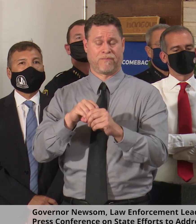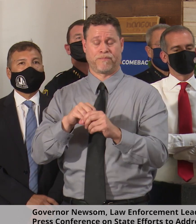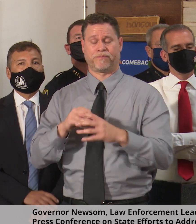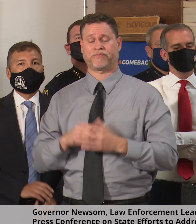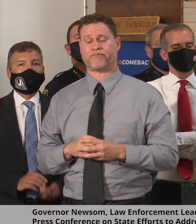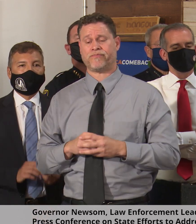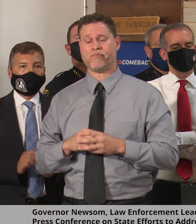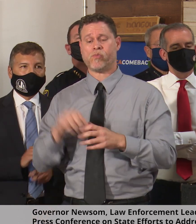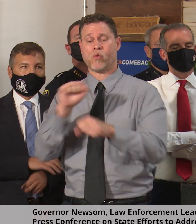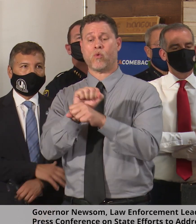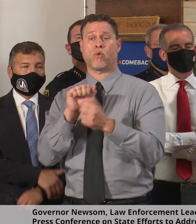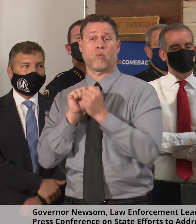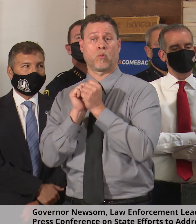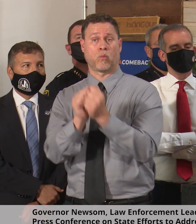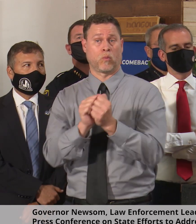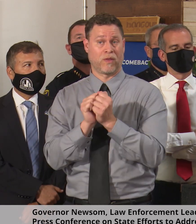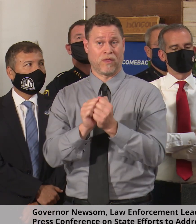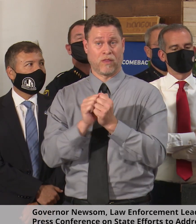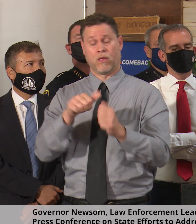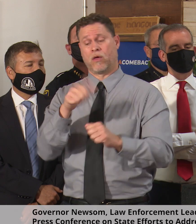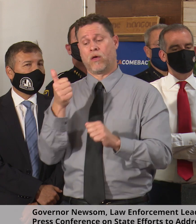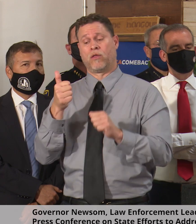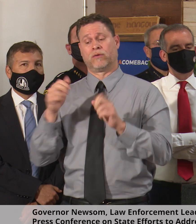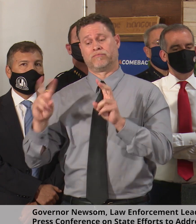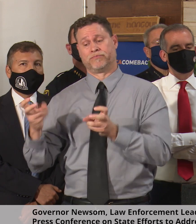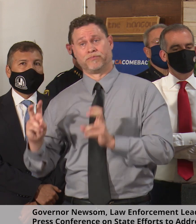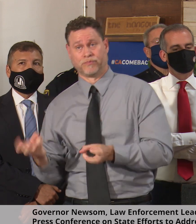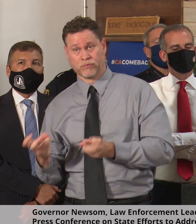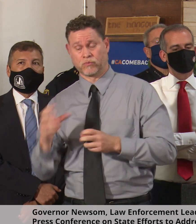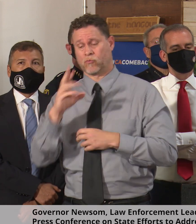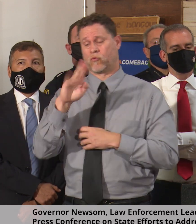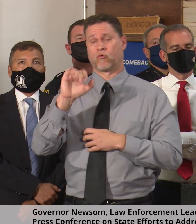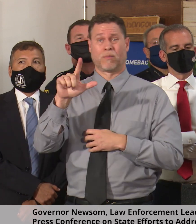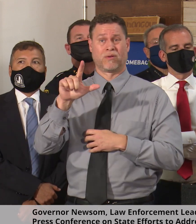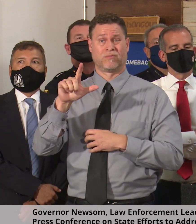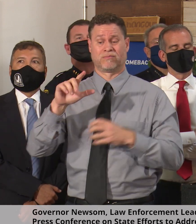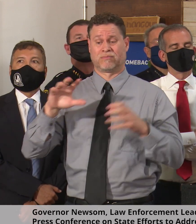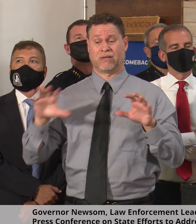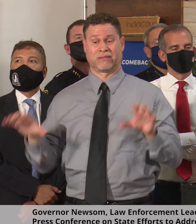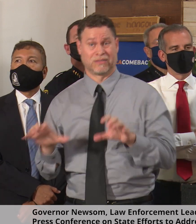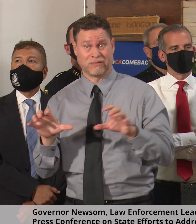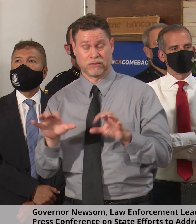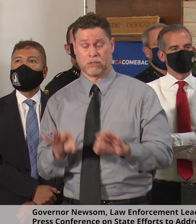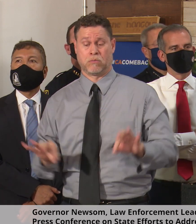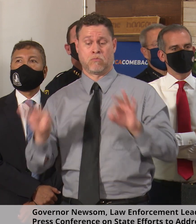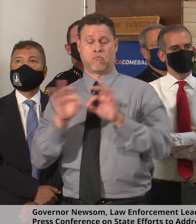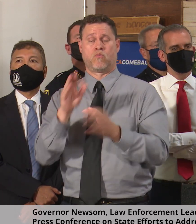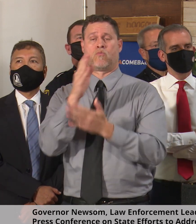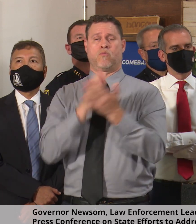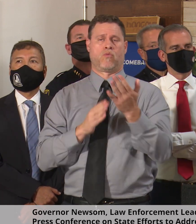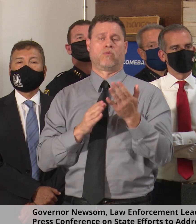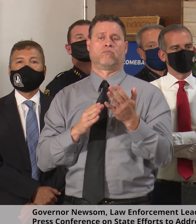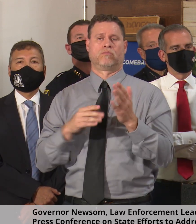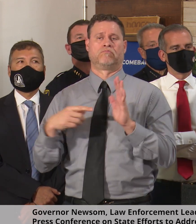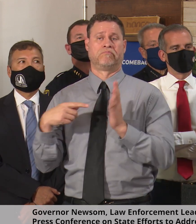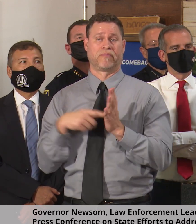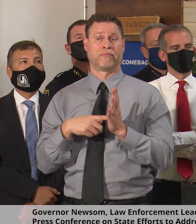working with these underlying causes of criminal activity, it's important part of this calculus